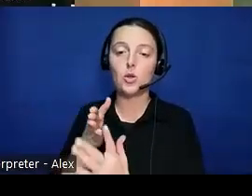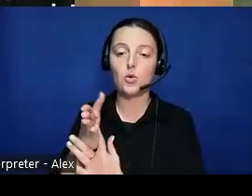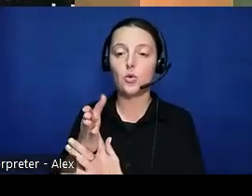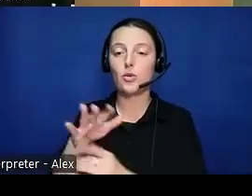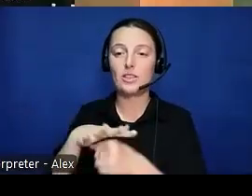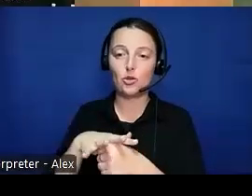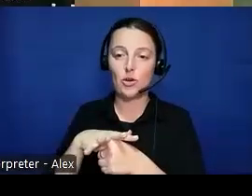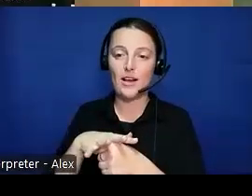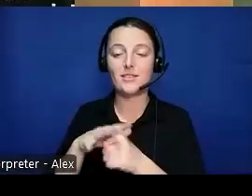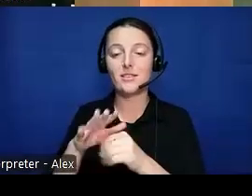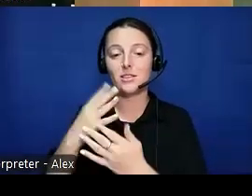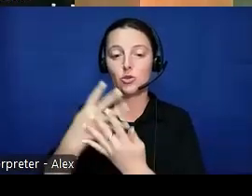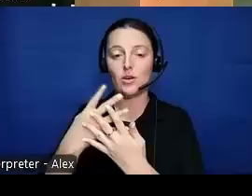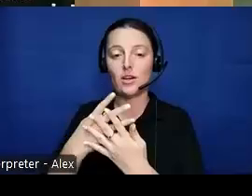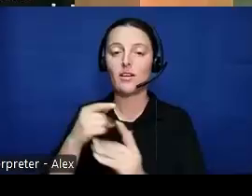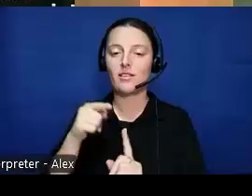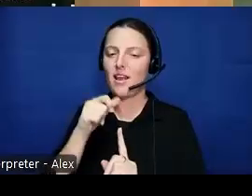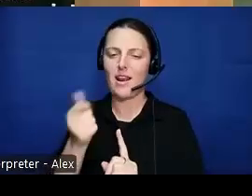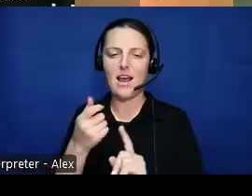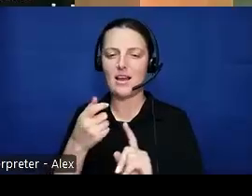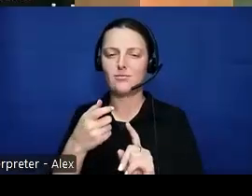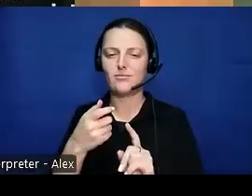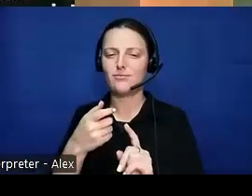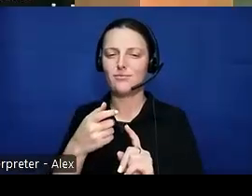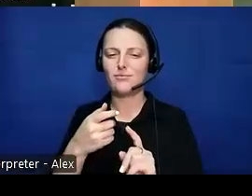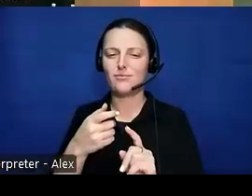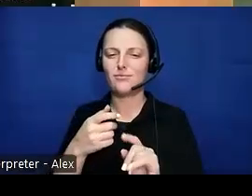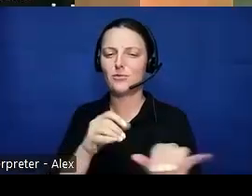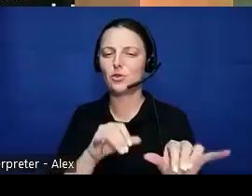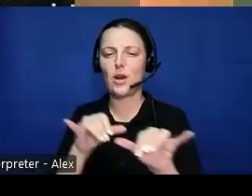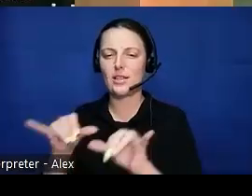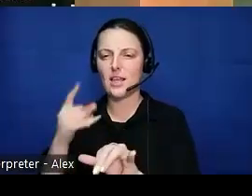multiple reasons why, but one of them is just as I was kind of alluding to our systems of care,